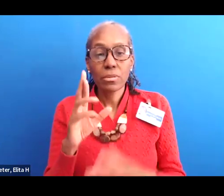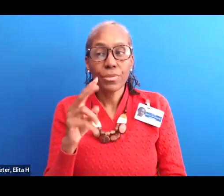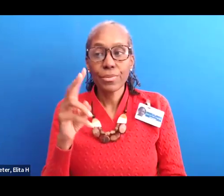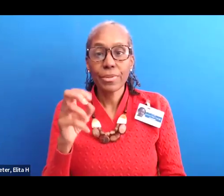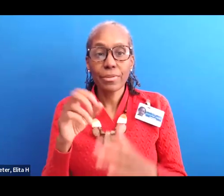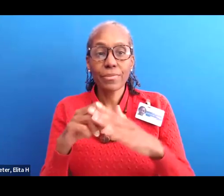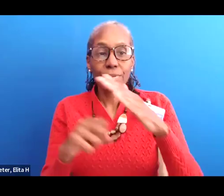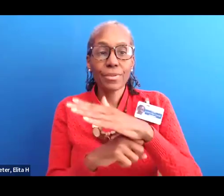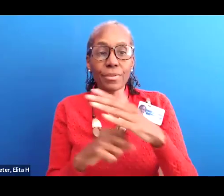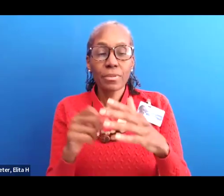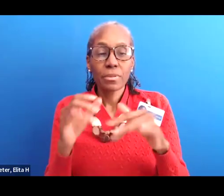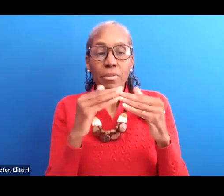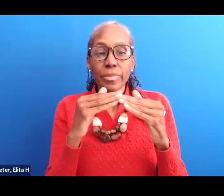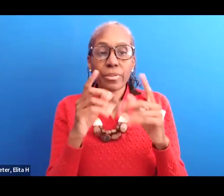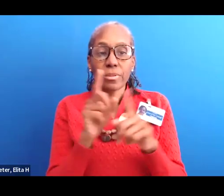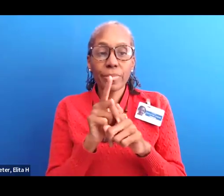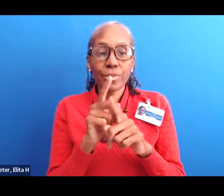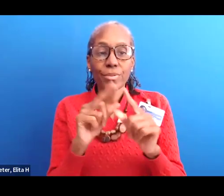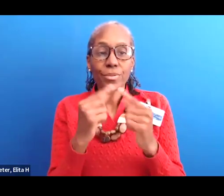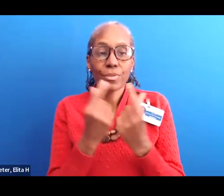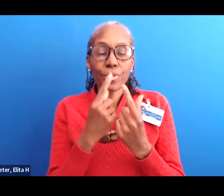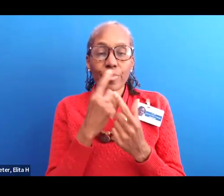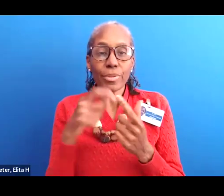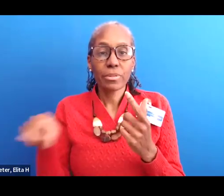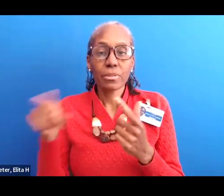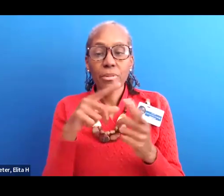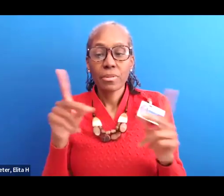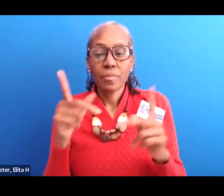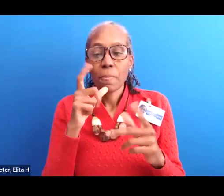the peer mentor group, because these are people who have been,